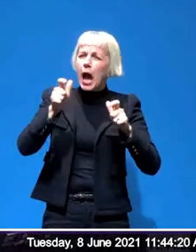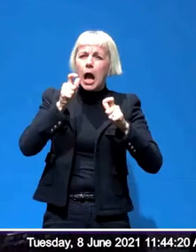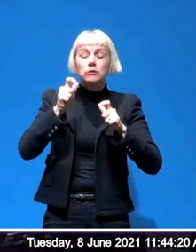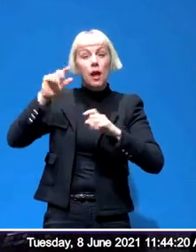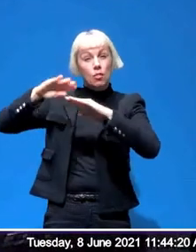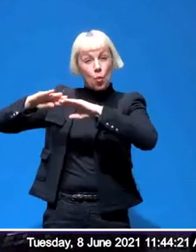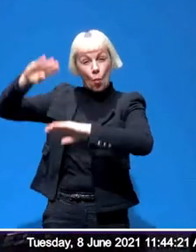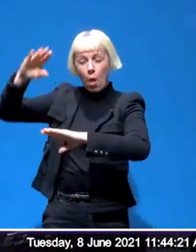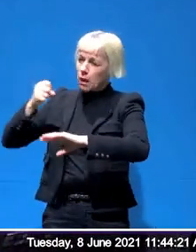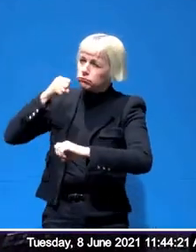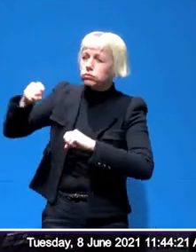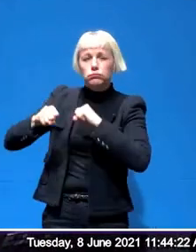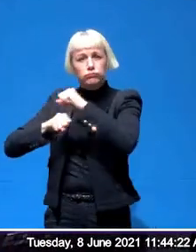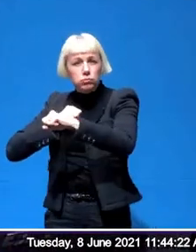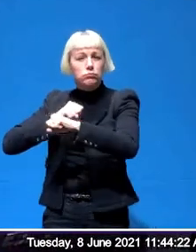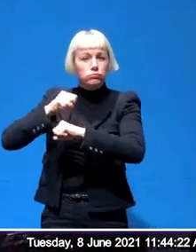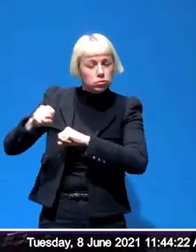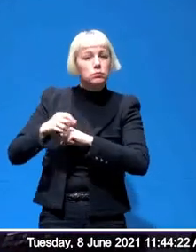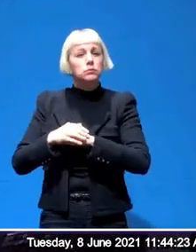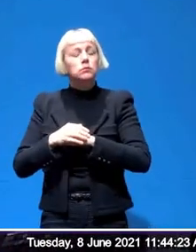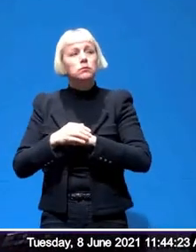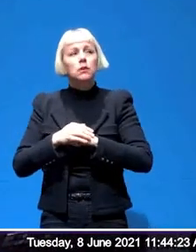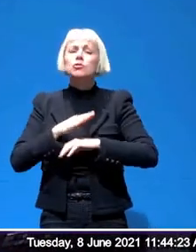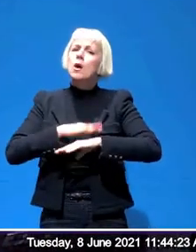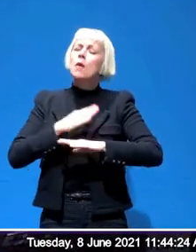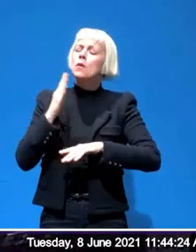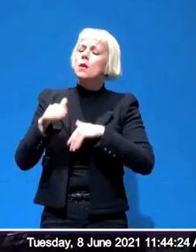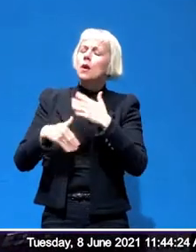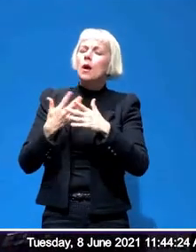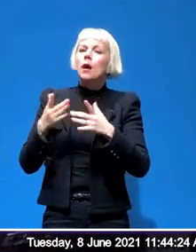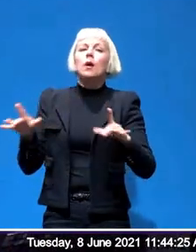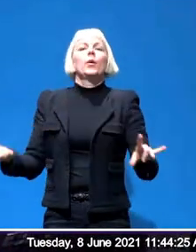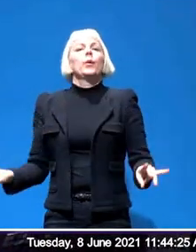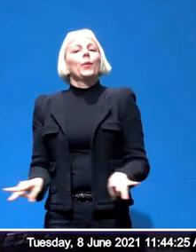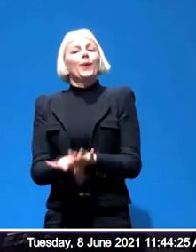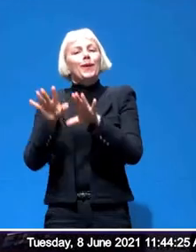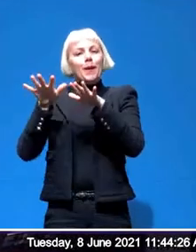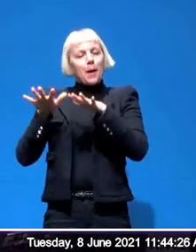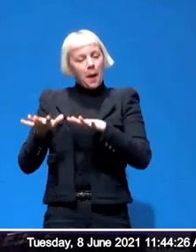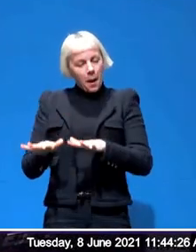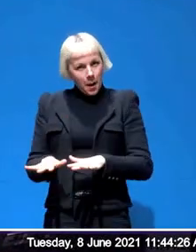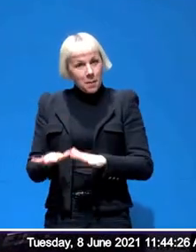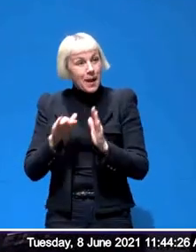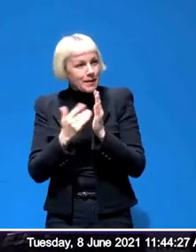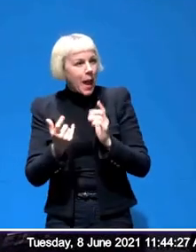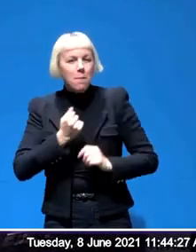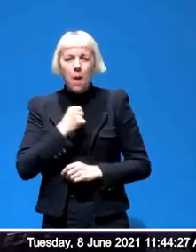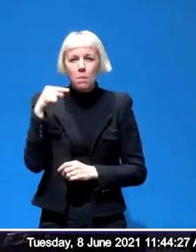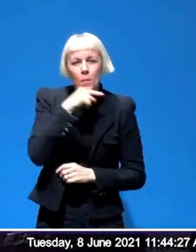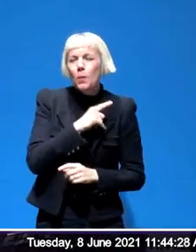After a period of settling in, Daniel has been very happy. He's now talking and eating a lot more.